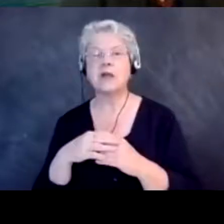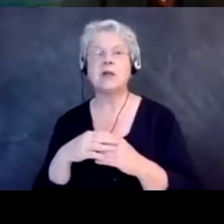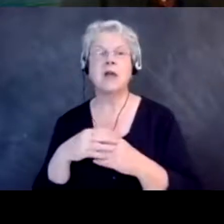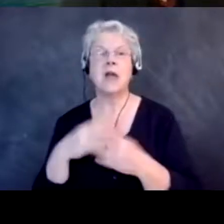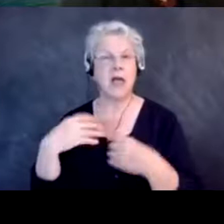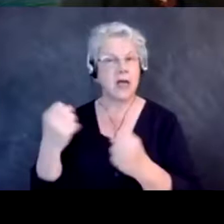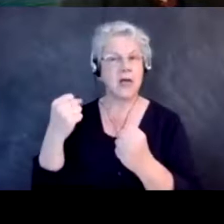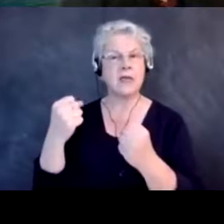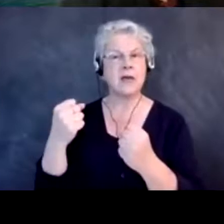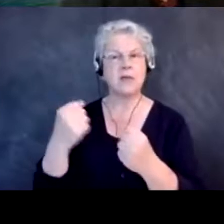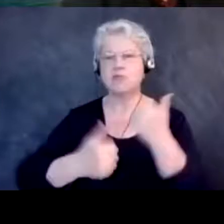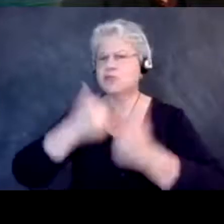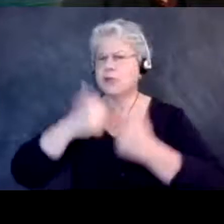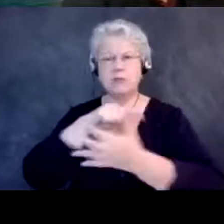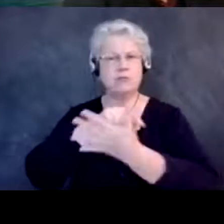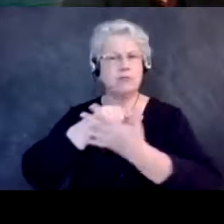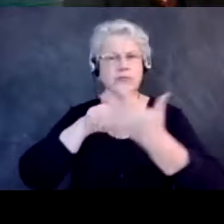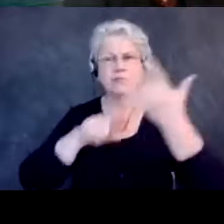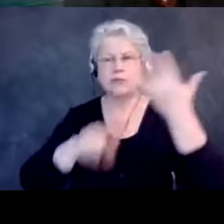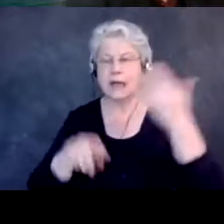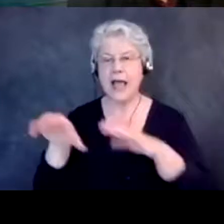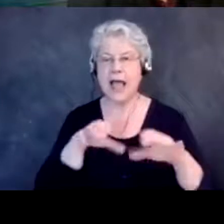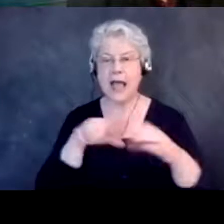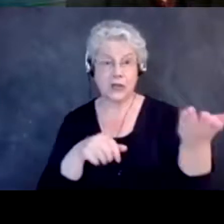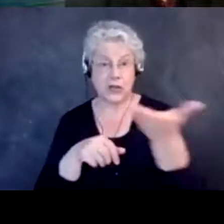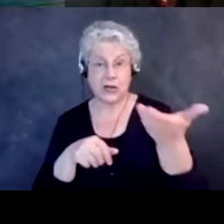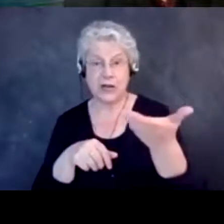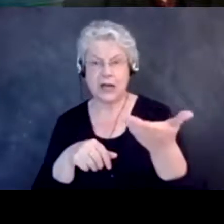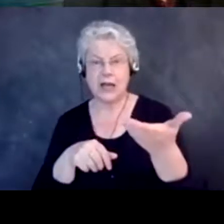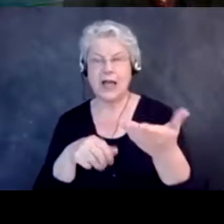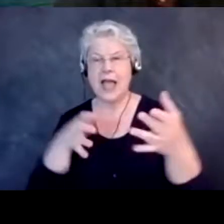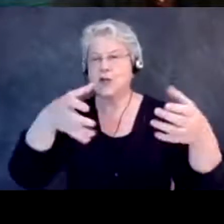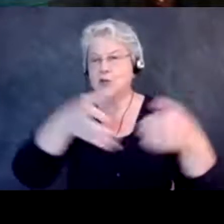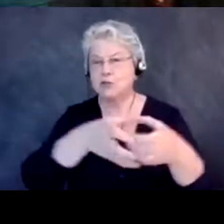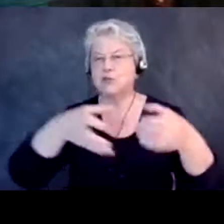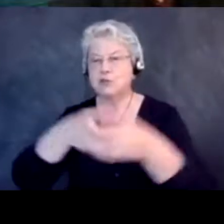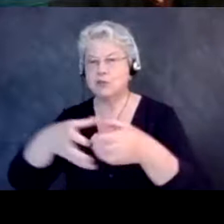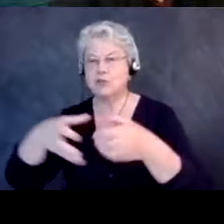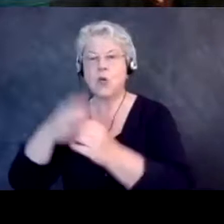you can have whichever actions here and you can get-together like once a month or once every